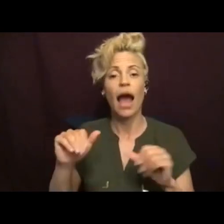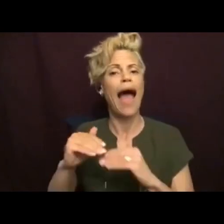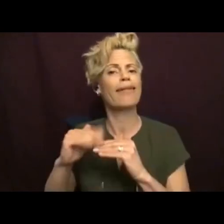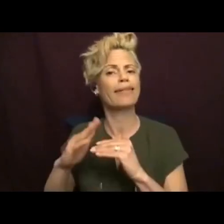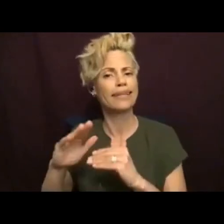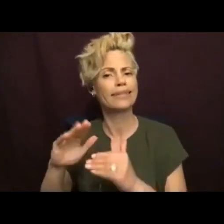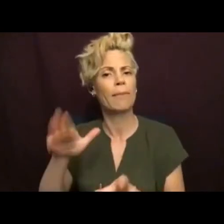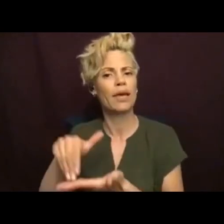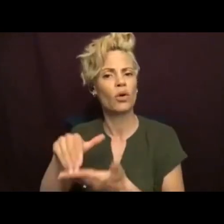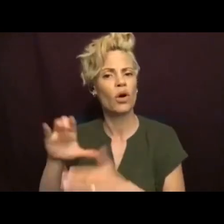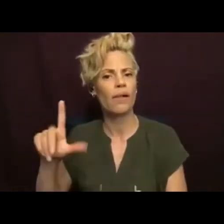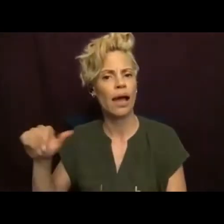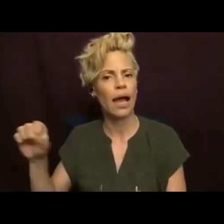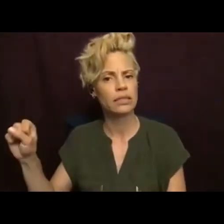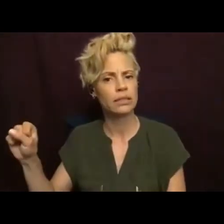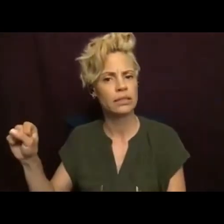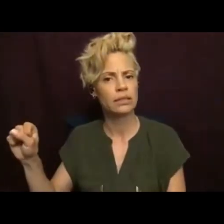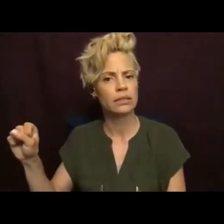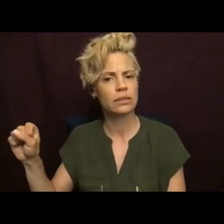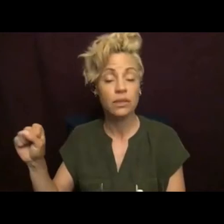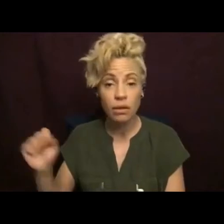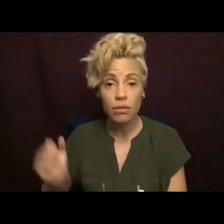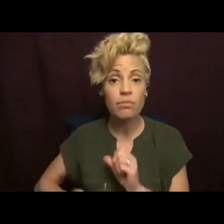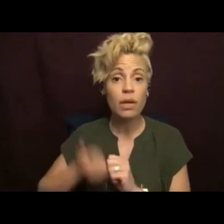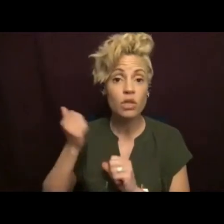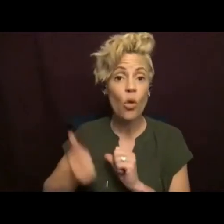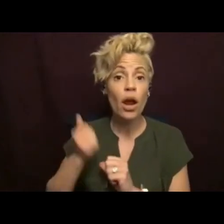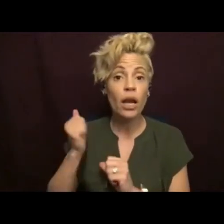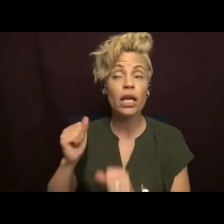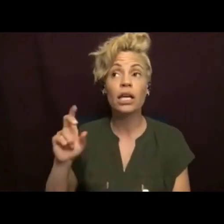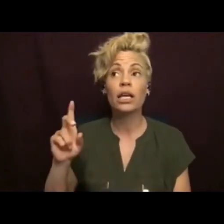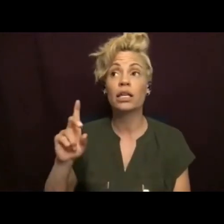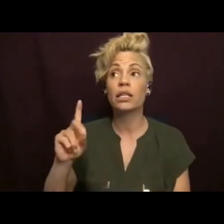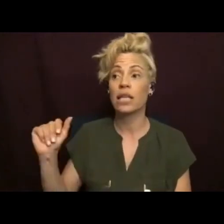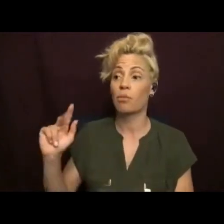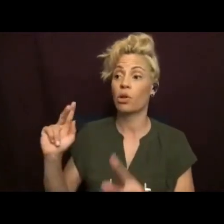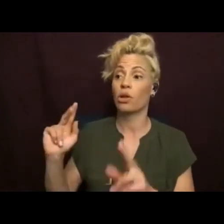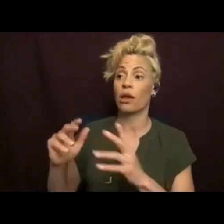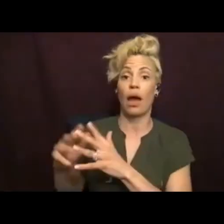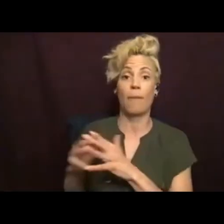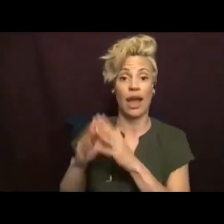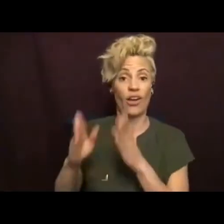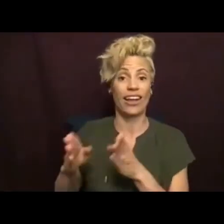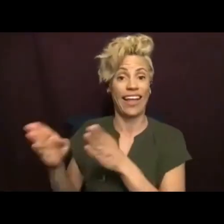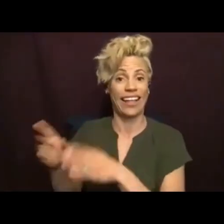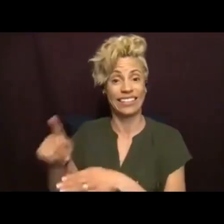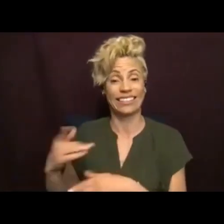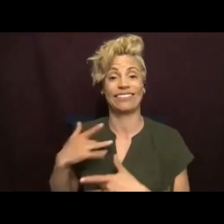The majority of disabled Americans are below the poverty level.